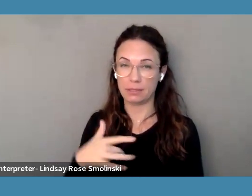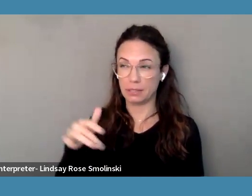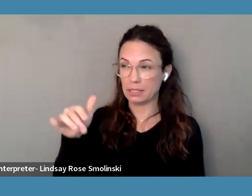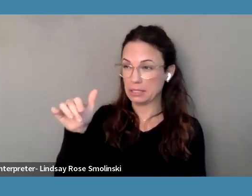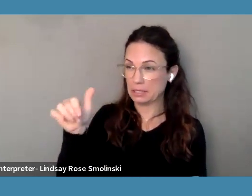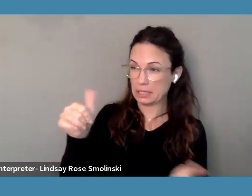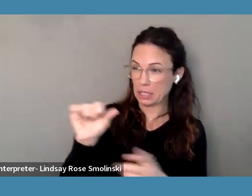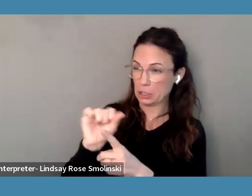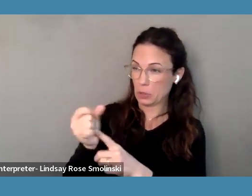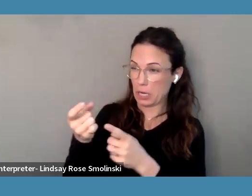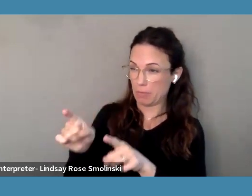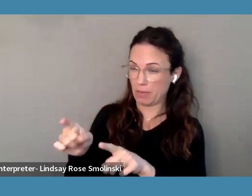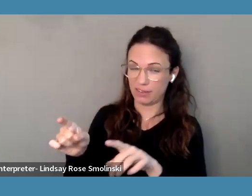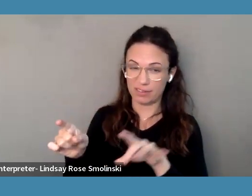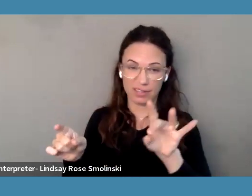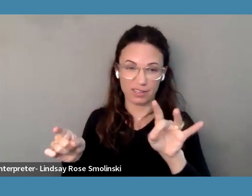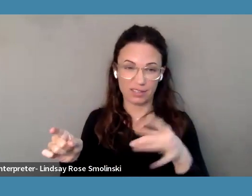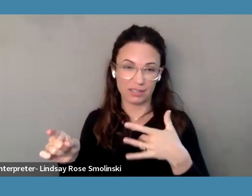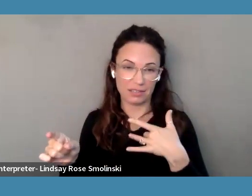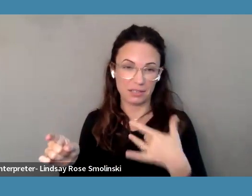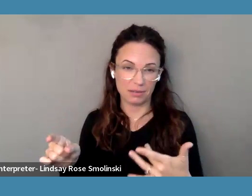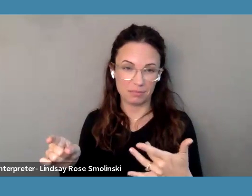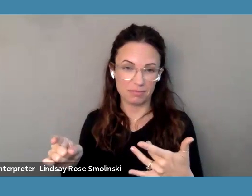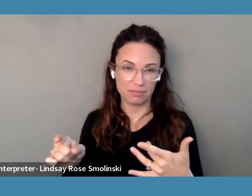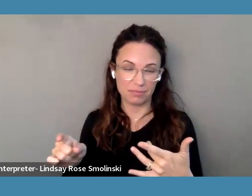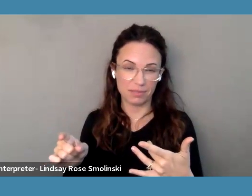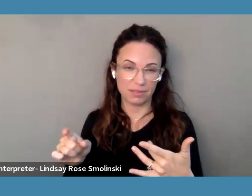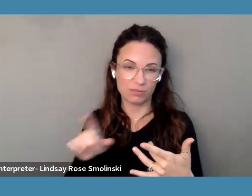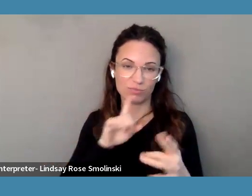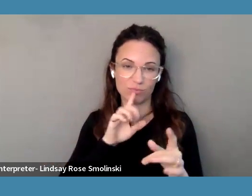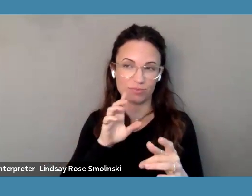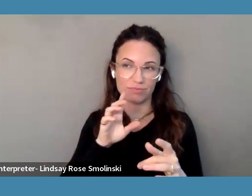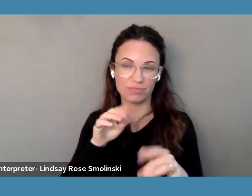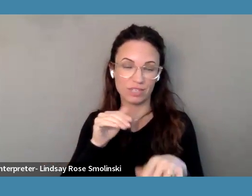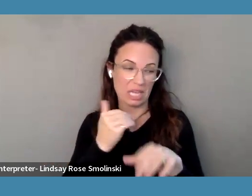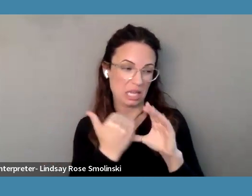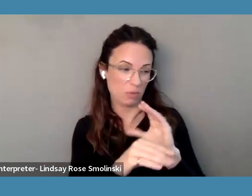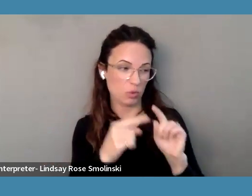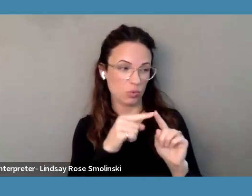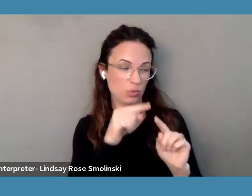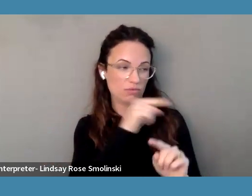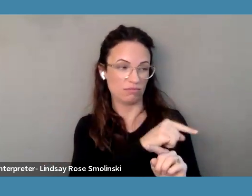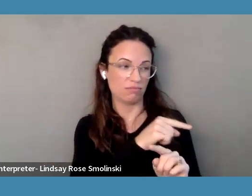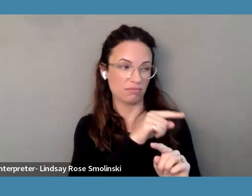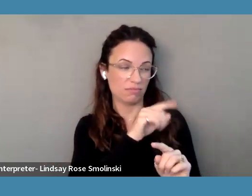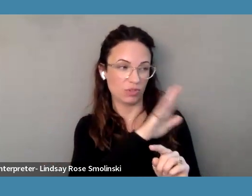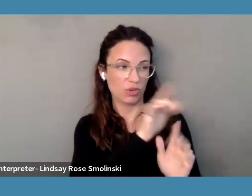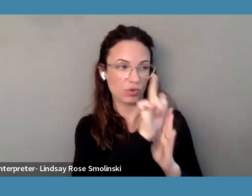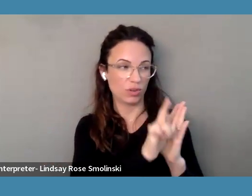usually just an email to the respondent's attorney saying, I would like you to make this person available